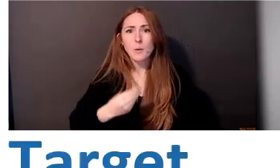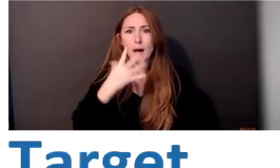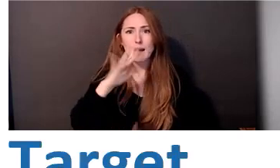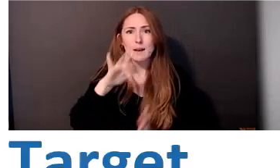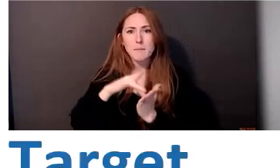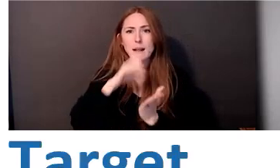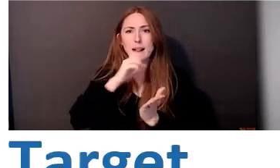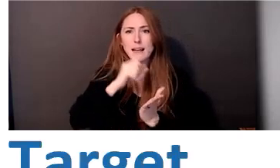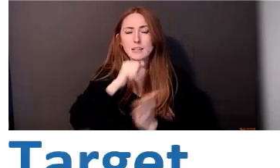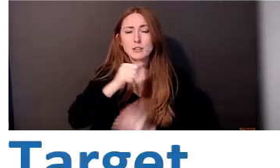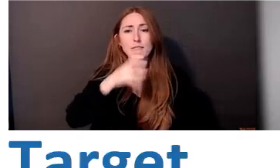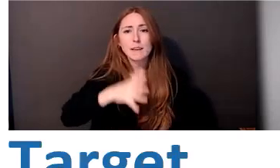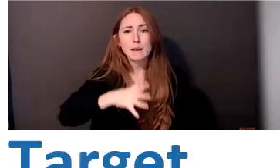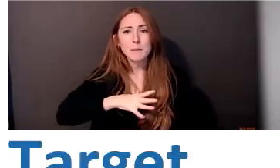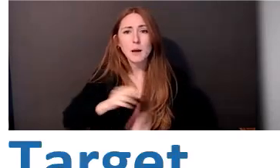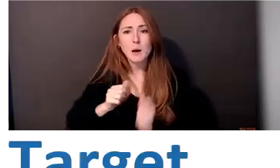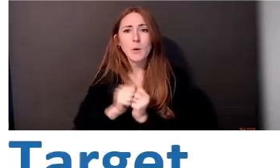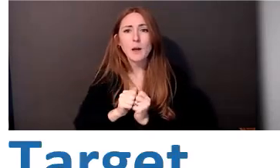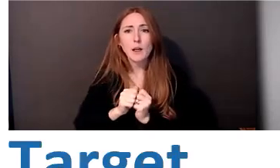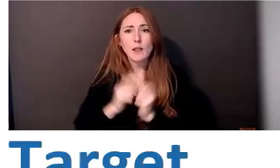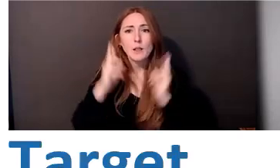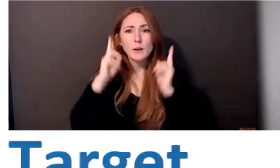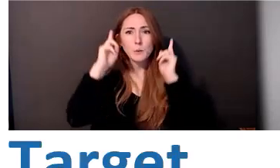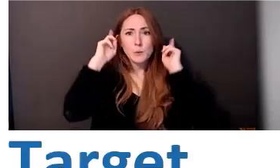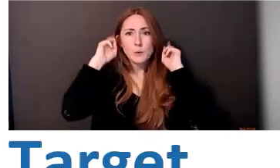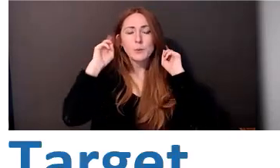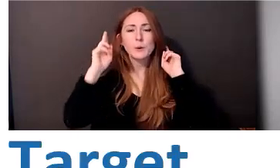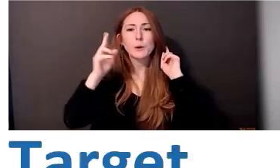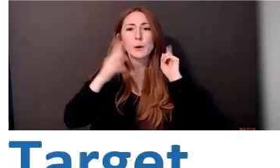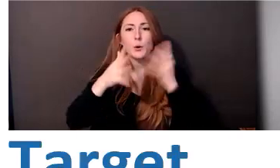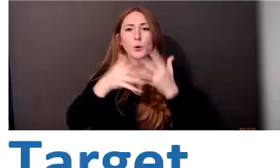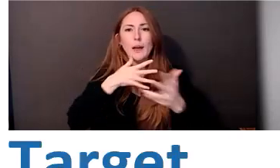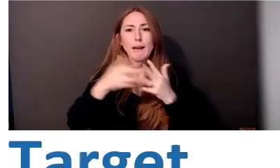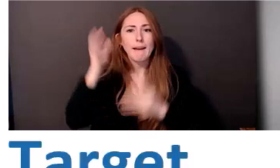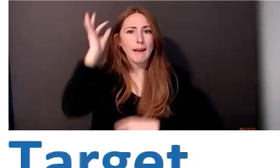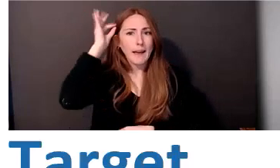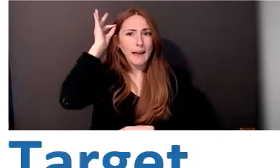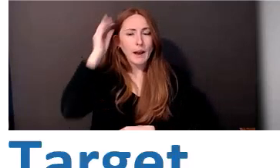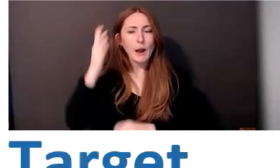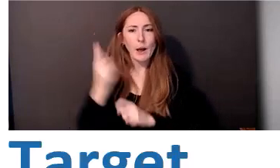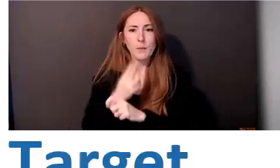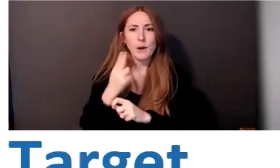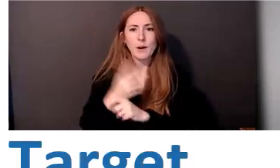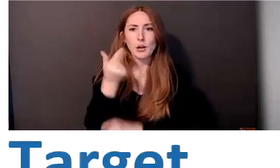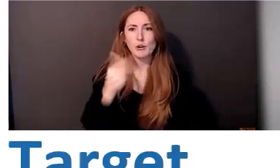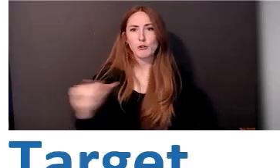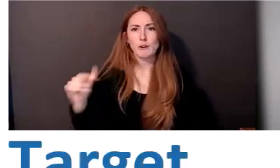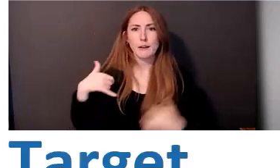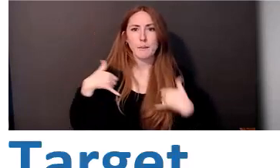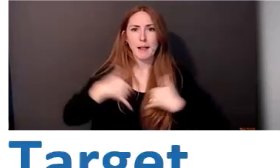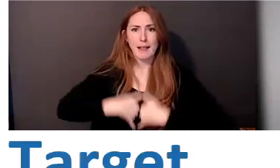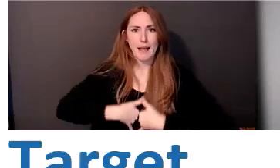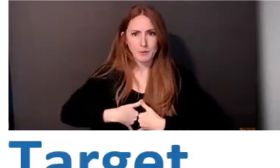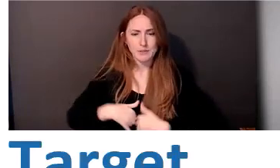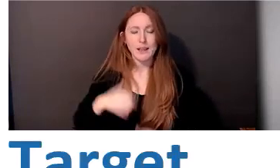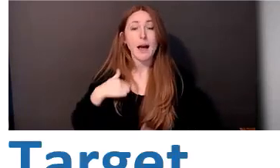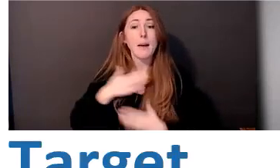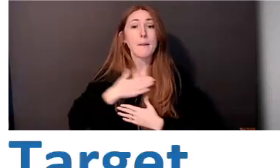with short gray hair, and I'm wearing a green blouse. And I'm pleased to co-present this session